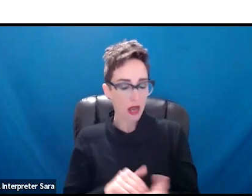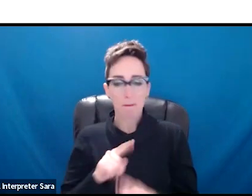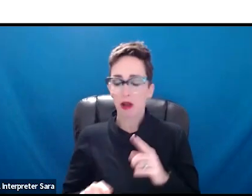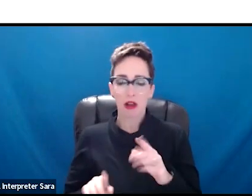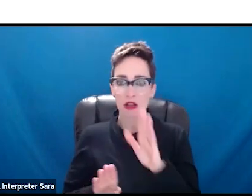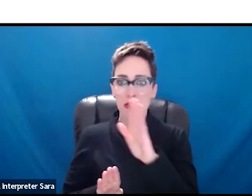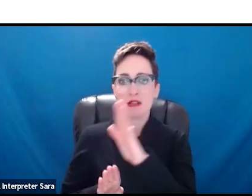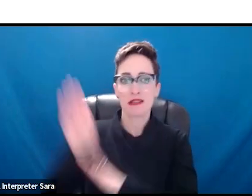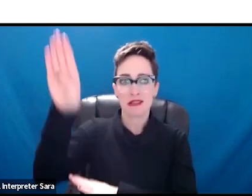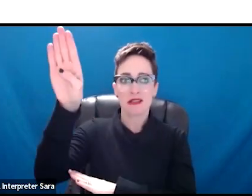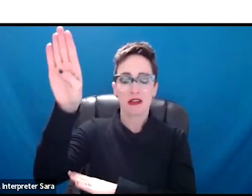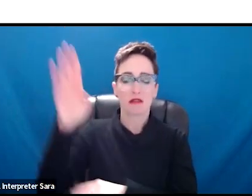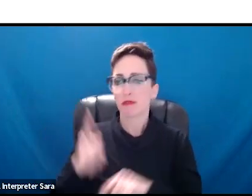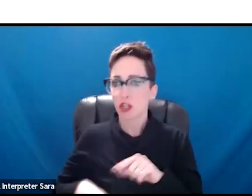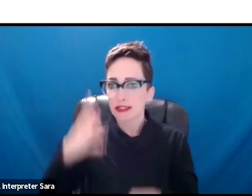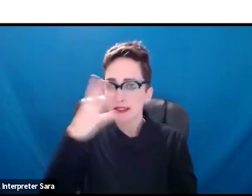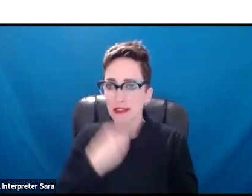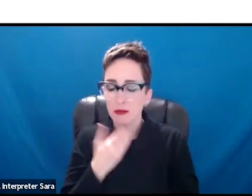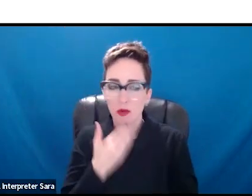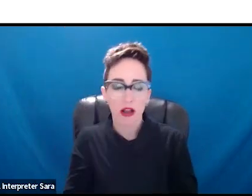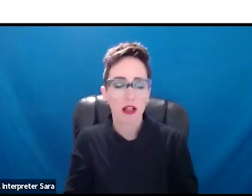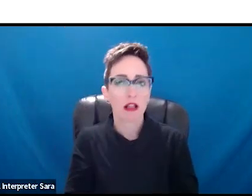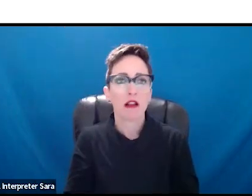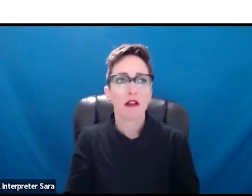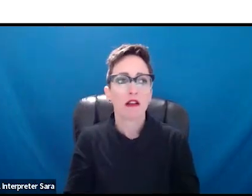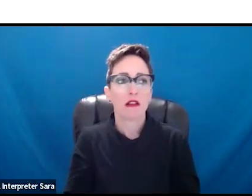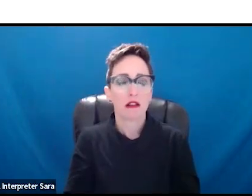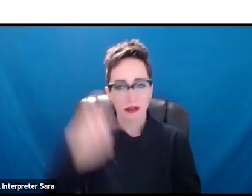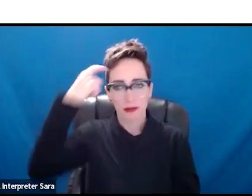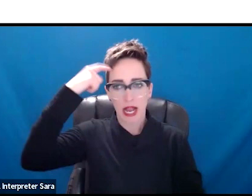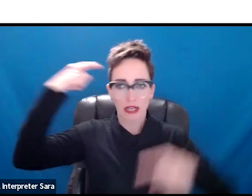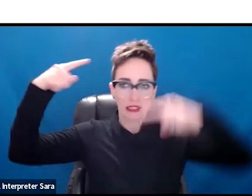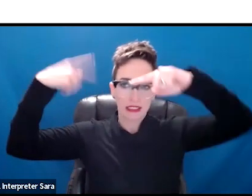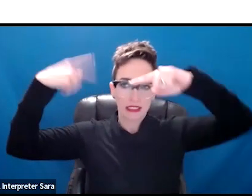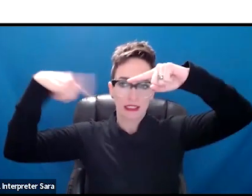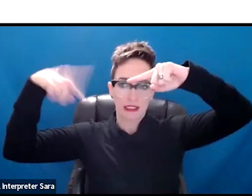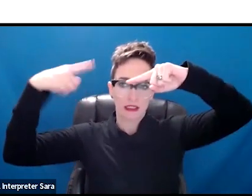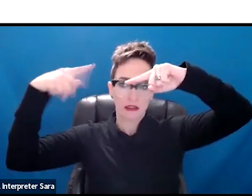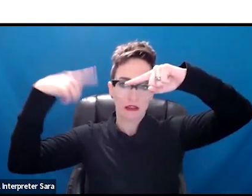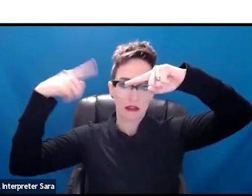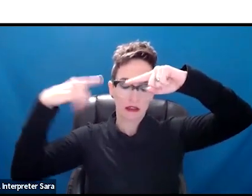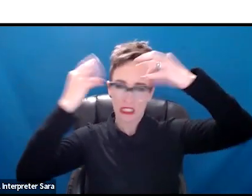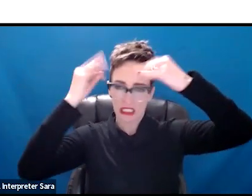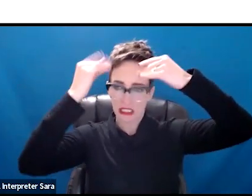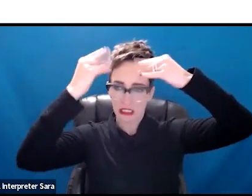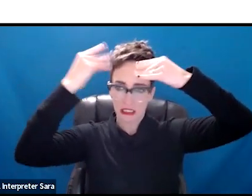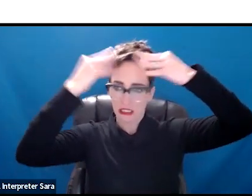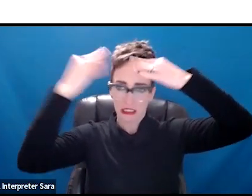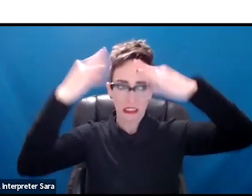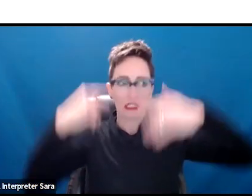I was not sleeping much. My mind had become full of ridiculous delusions.